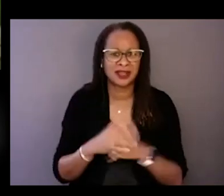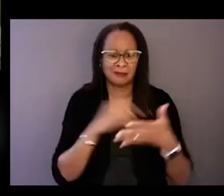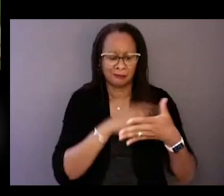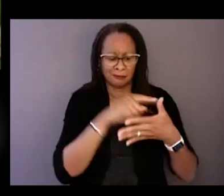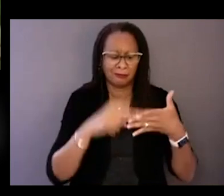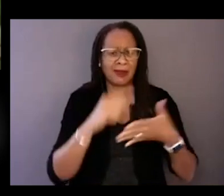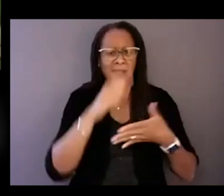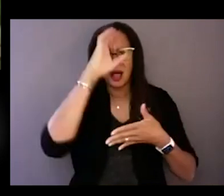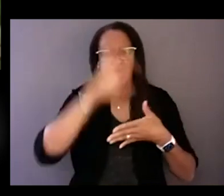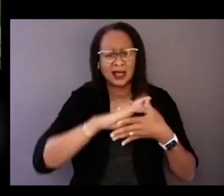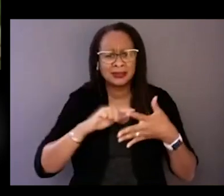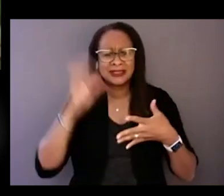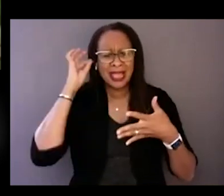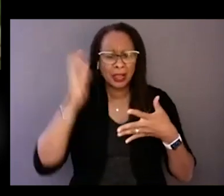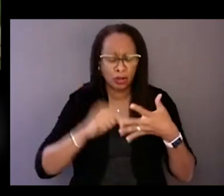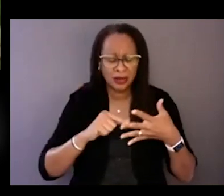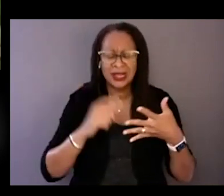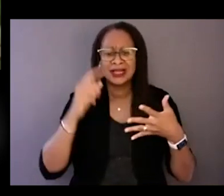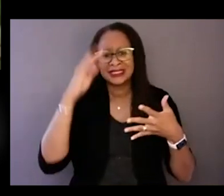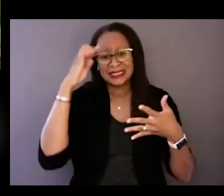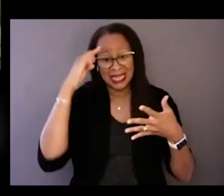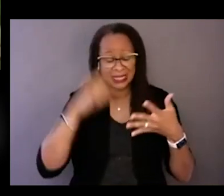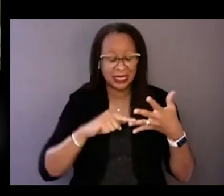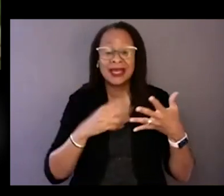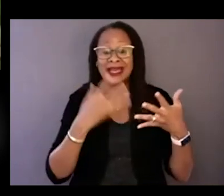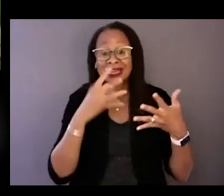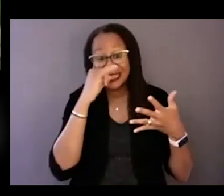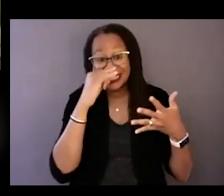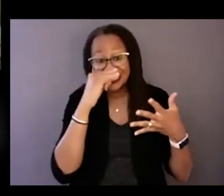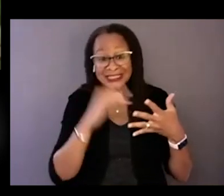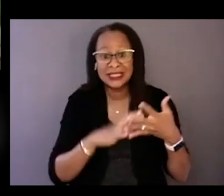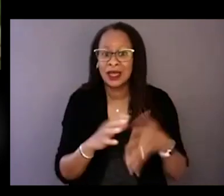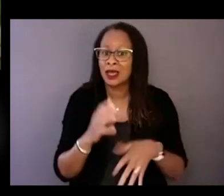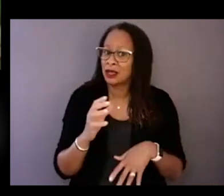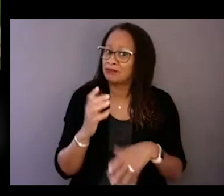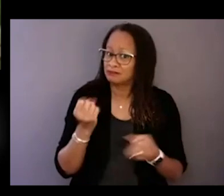of people, including myself, didn't remember that she was going through a really hard custody battle while this was happening.